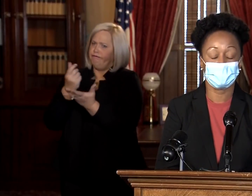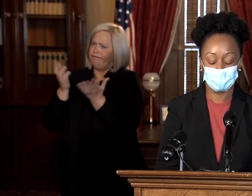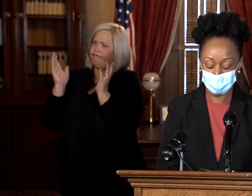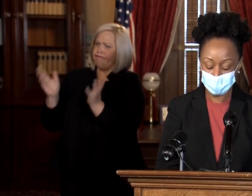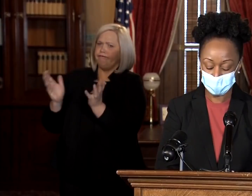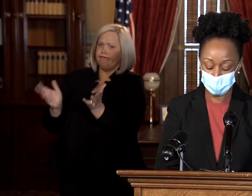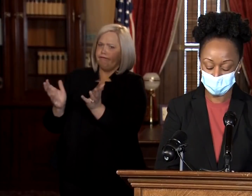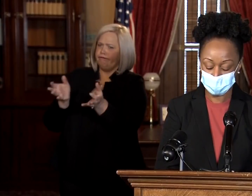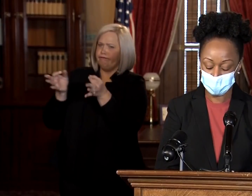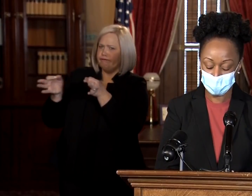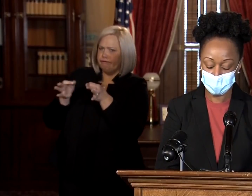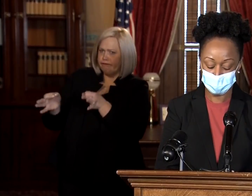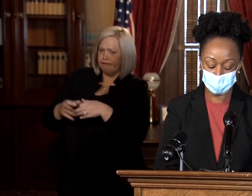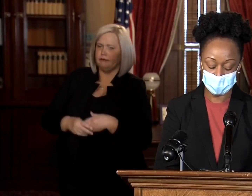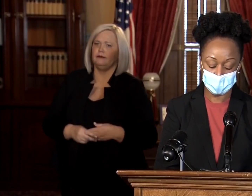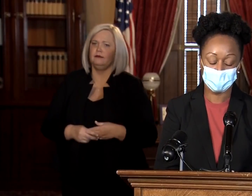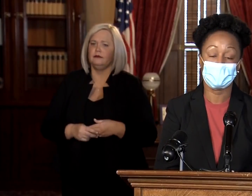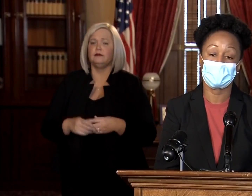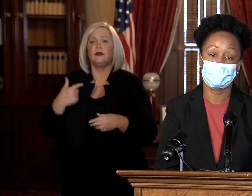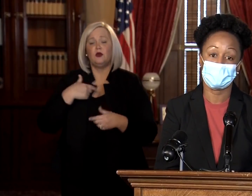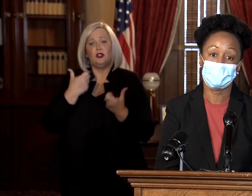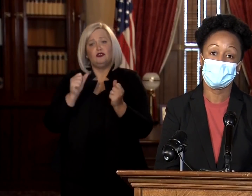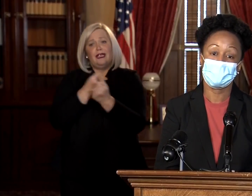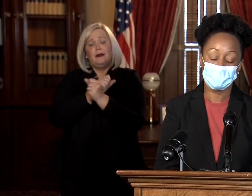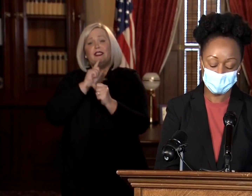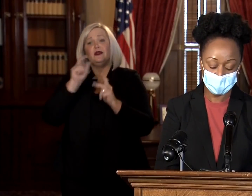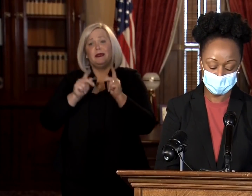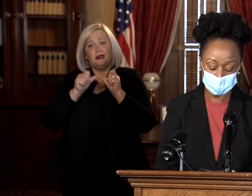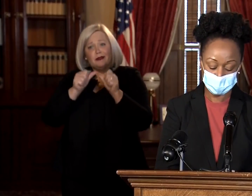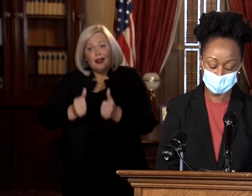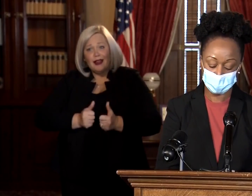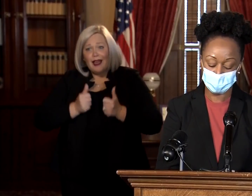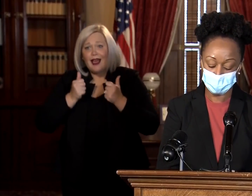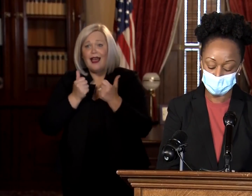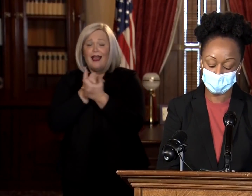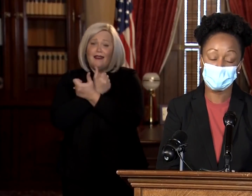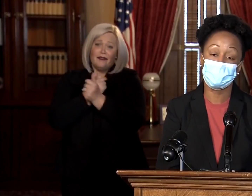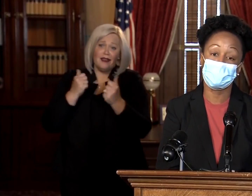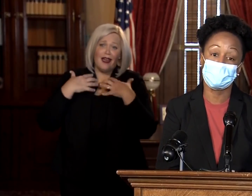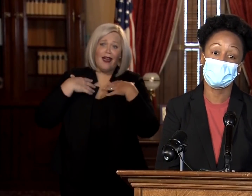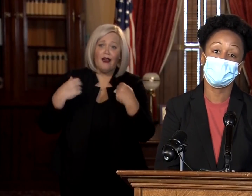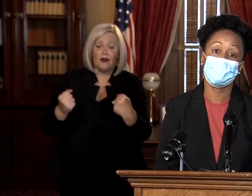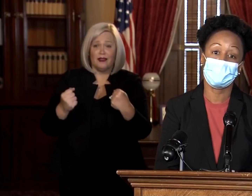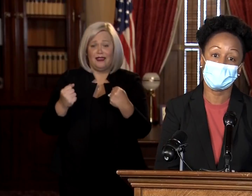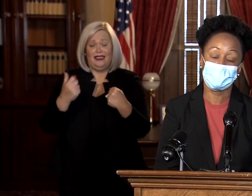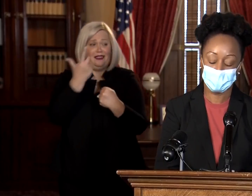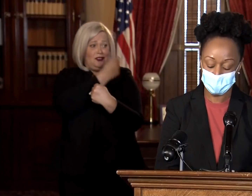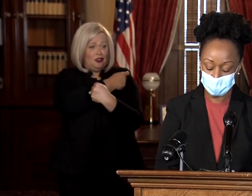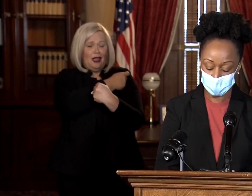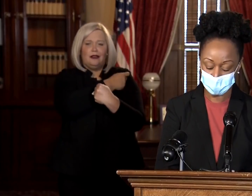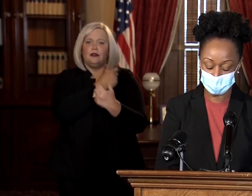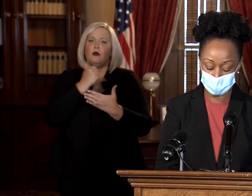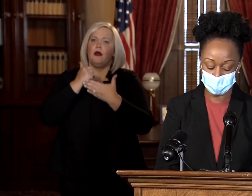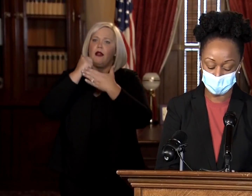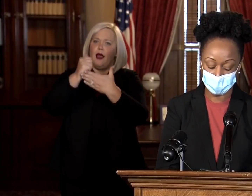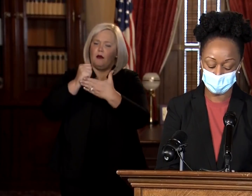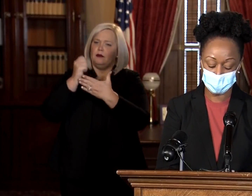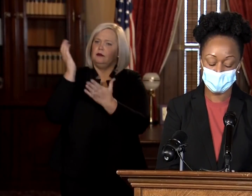your medication allergies. Like other tools that we use in Like other tools that we use in medicine and public health to medicine and public health to keep people alive and healthy, keep people alive and healthy, these Vaccines are an important